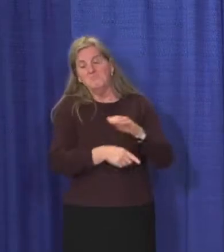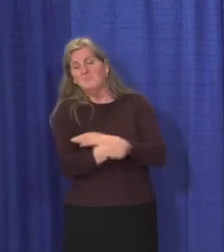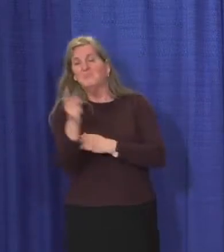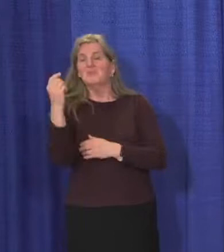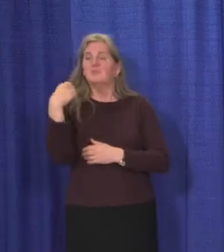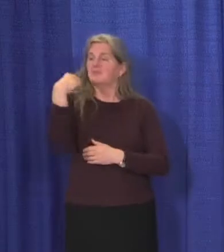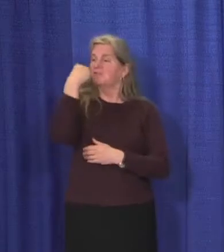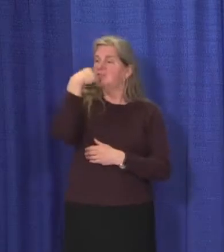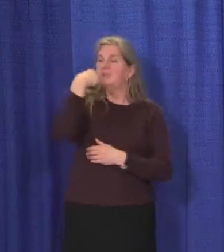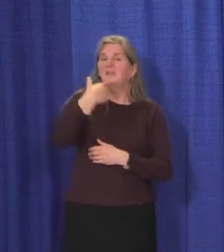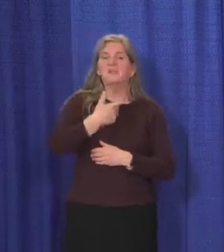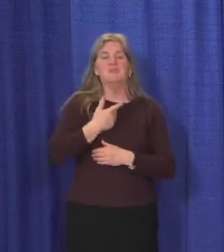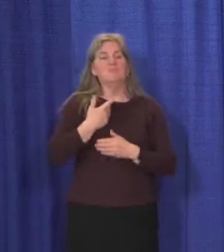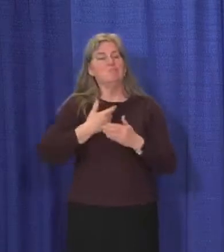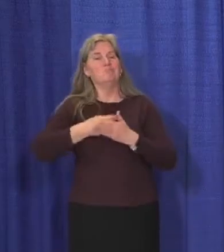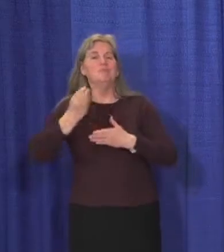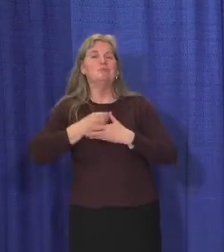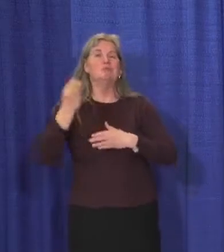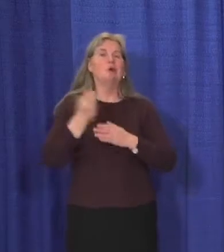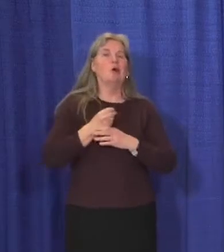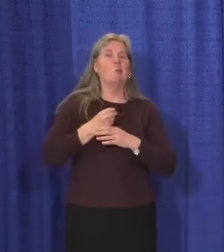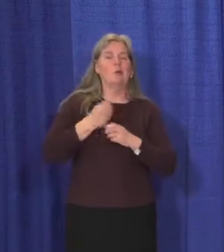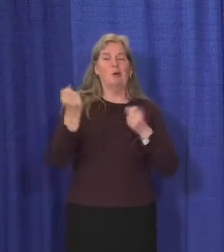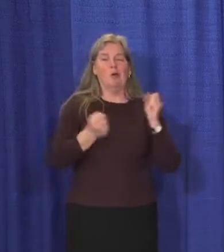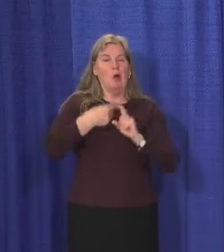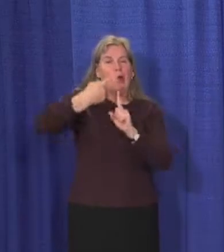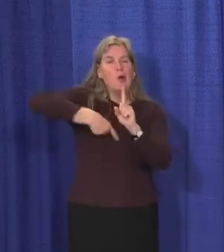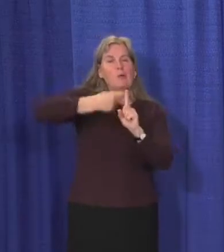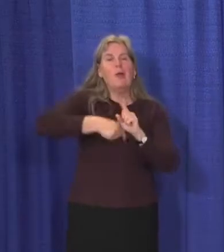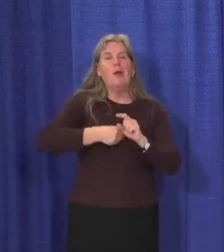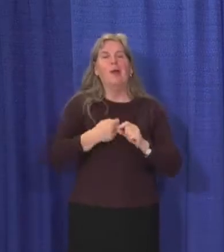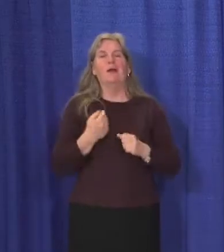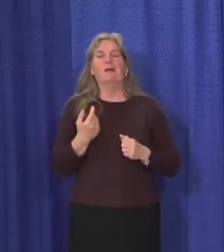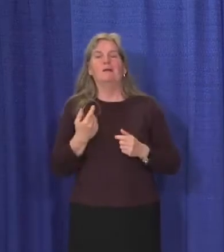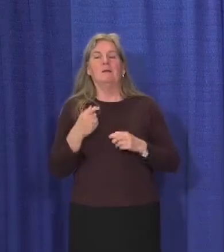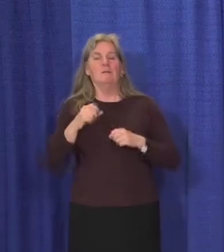bite to each or go shopping or rental car or a bicycle should